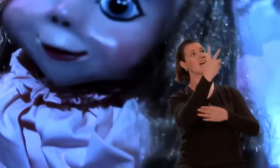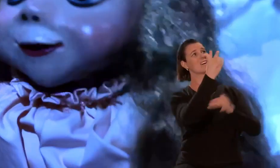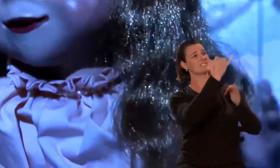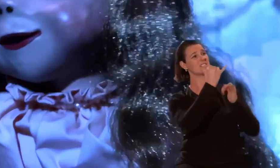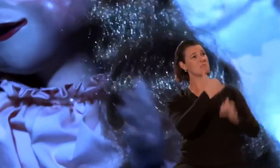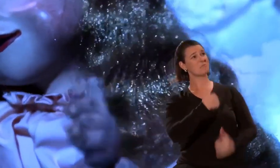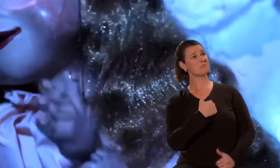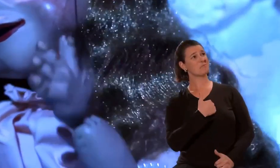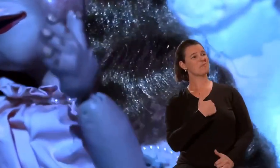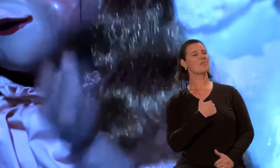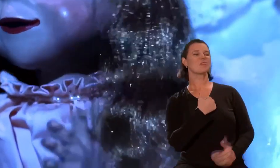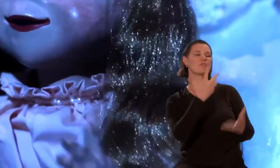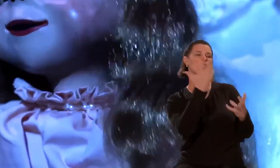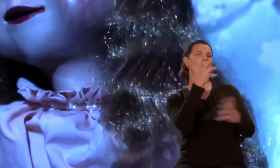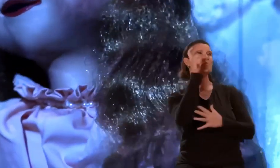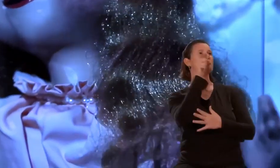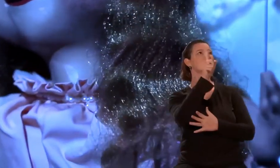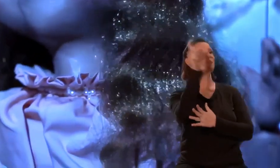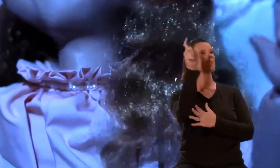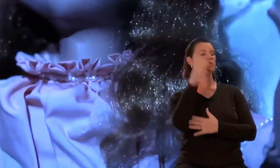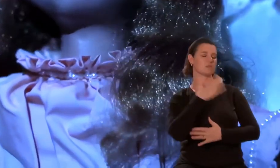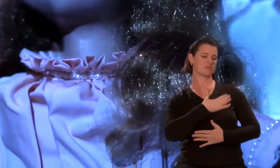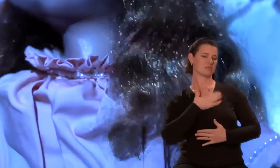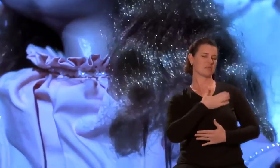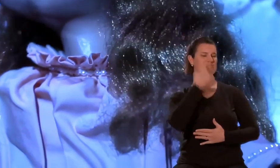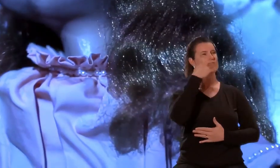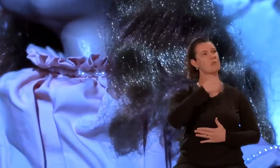Please get the moon for me, Daddy